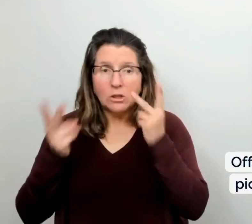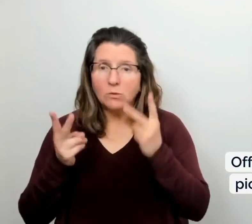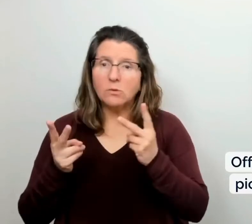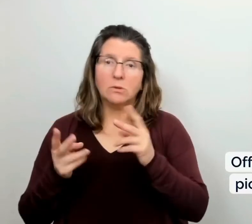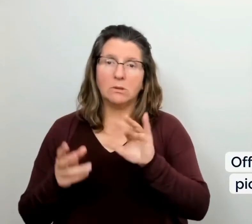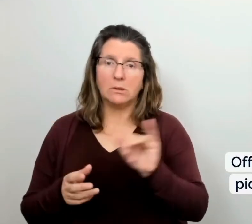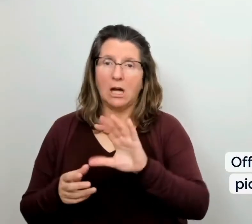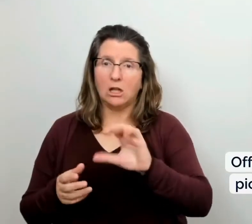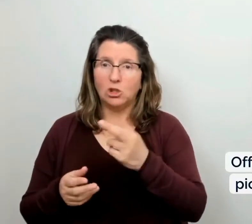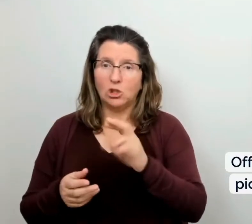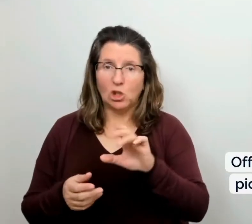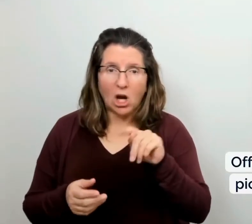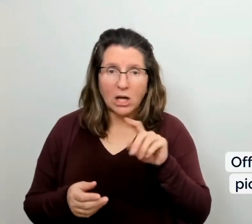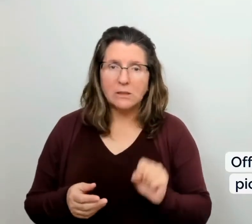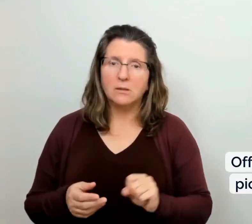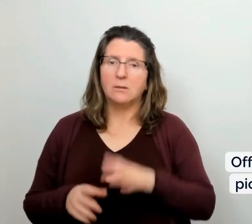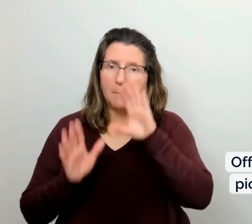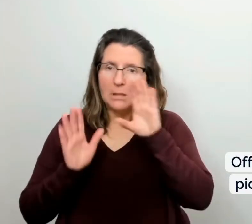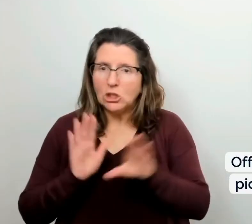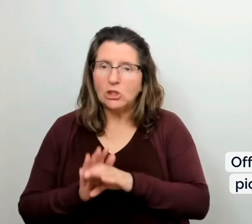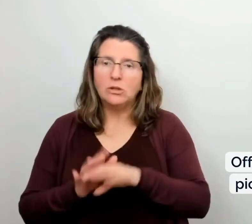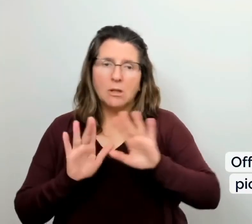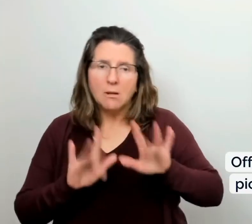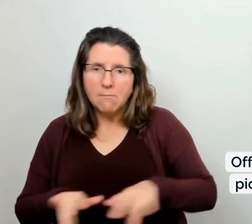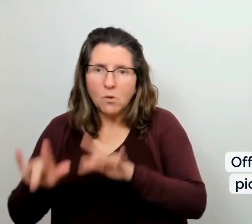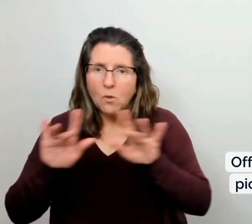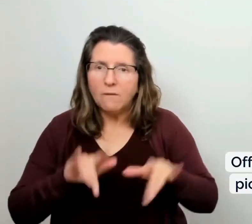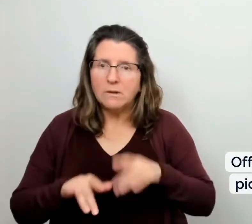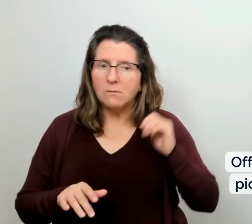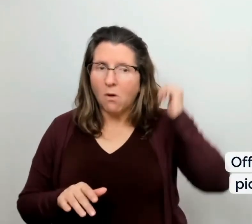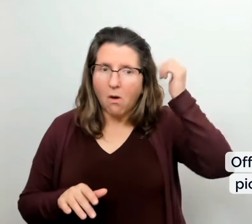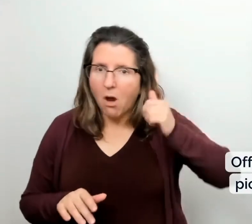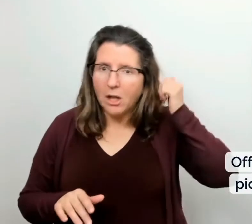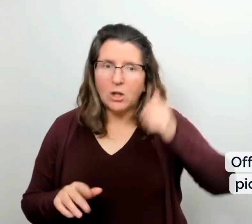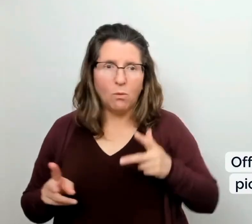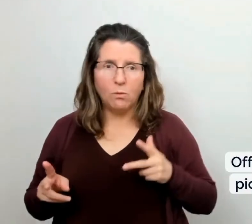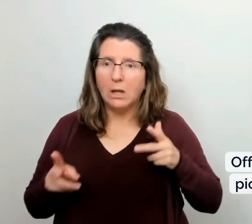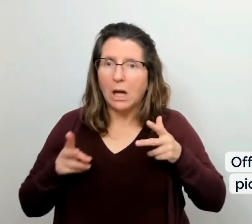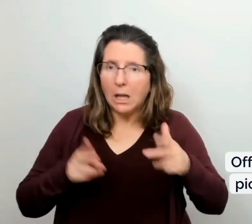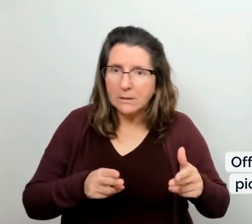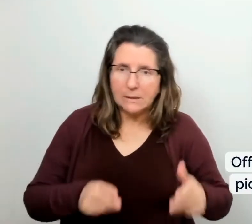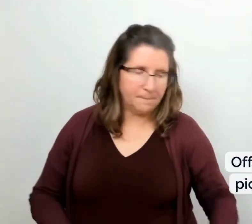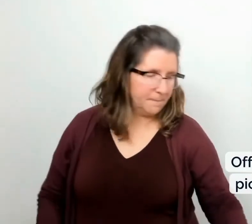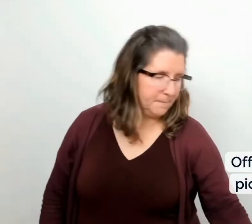Offer visuals, like charts pictures, movies, audio, and so on.